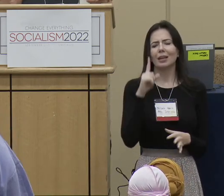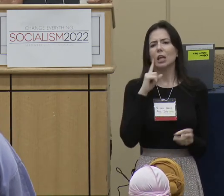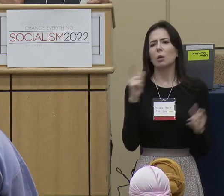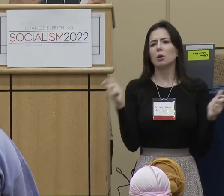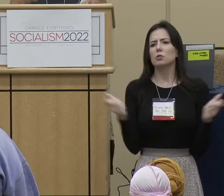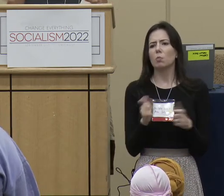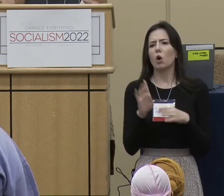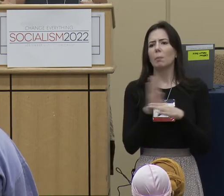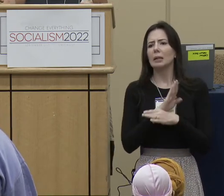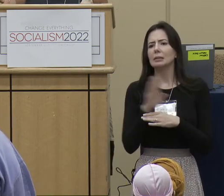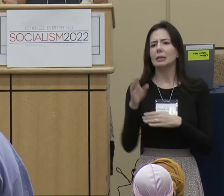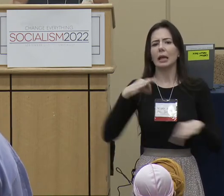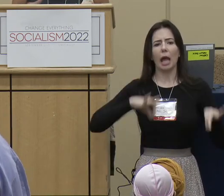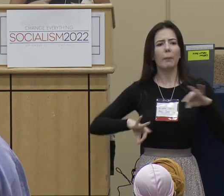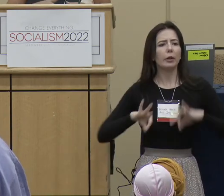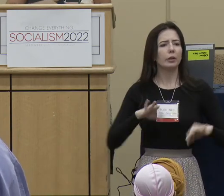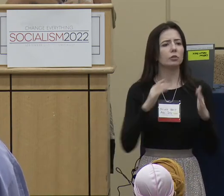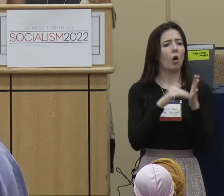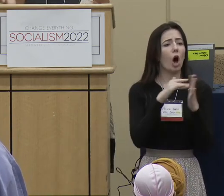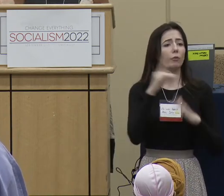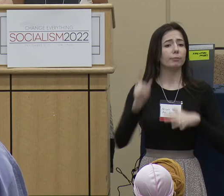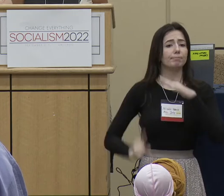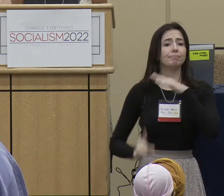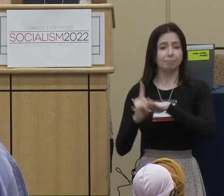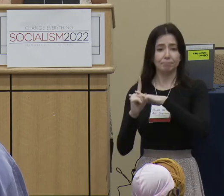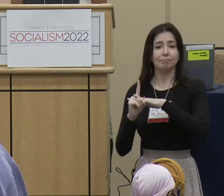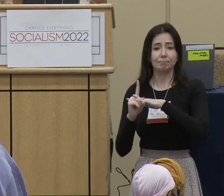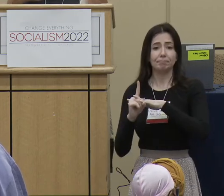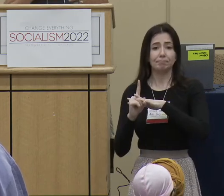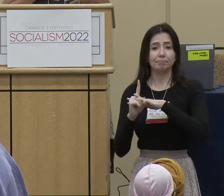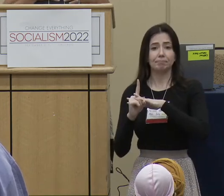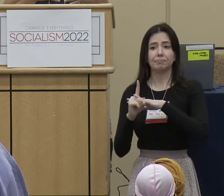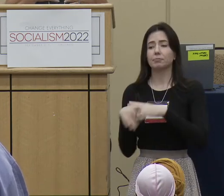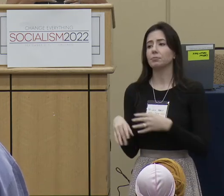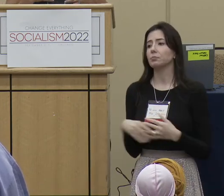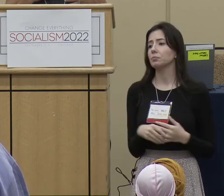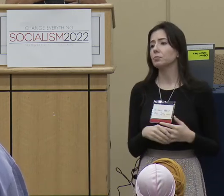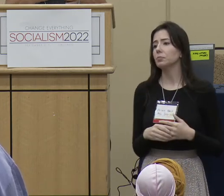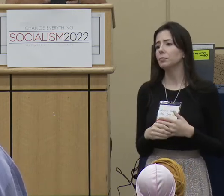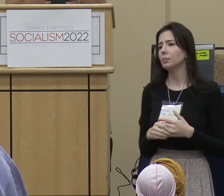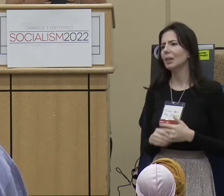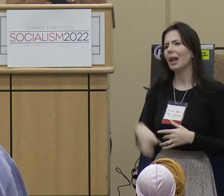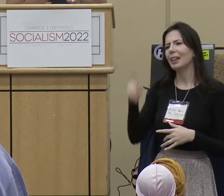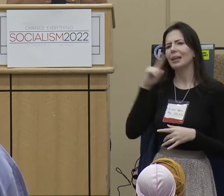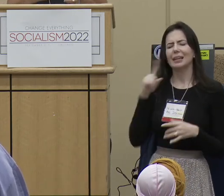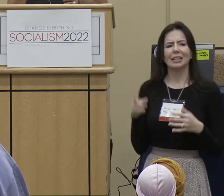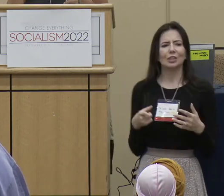≫ BARBARA: Yeah, yeah, thank you for that question. I think this question of small businesses and capitalism often